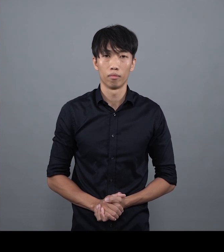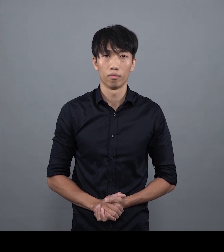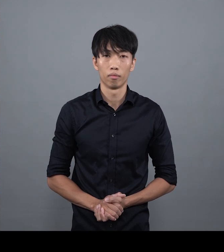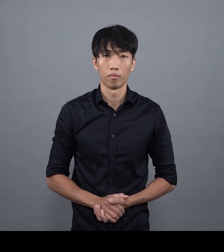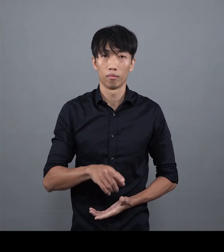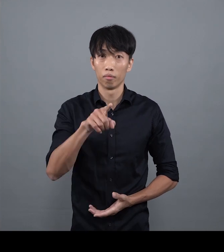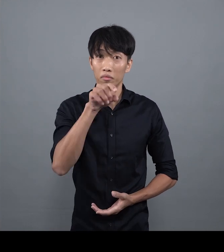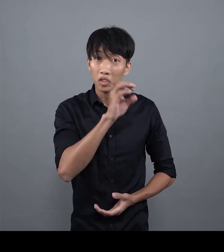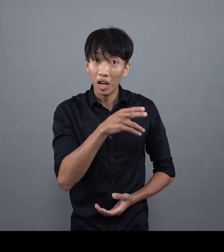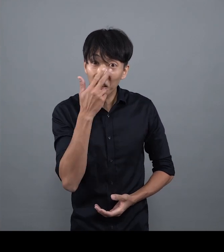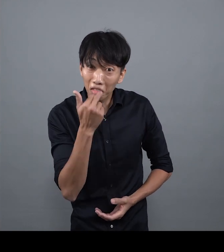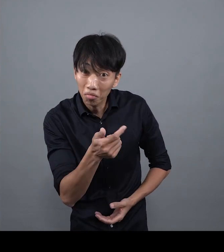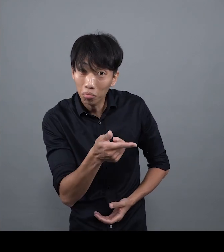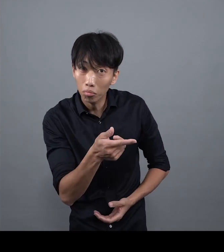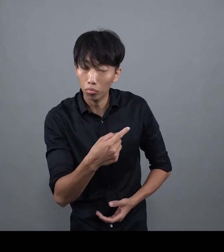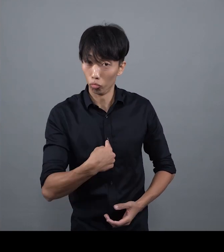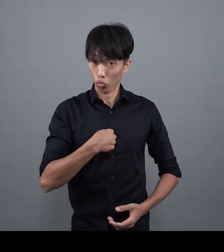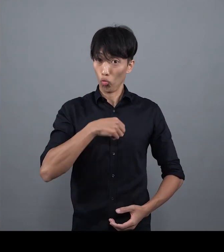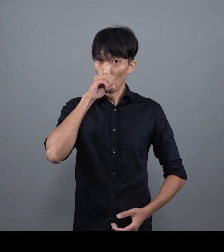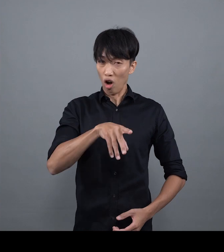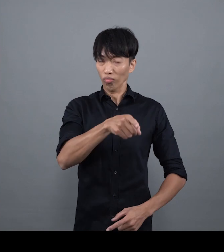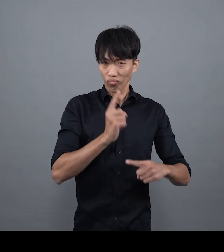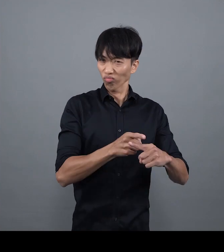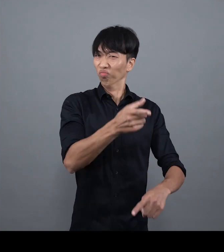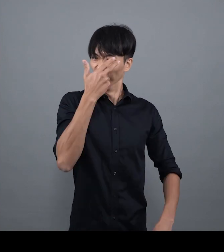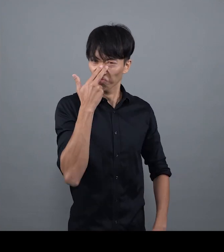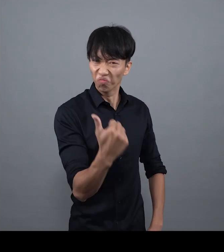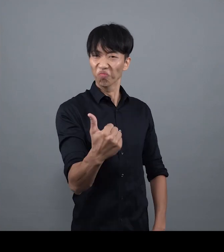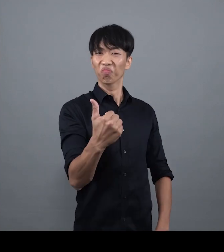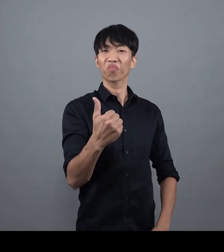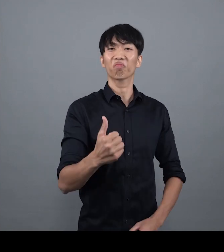It’s so beautiful, don’t you think? To me, this is so beautiful [sound of camera shutter]